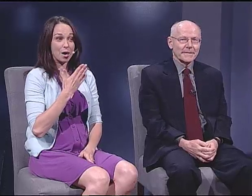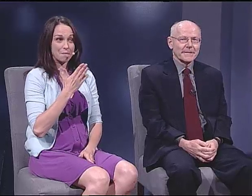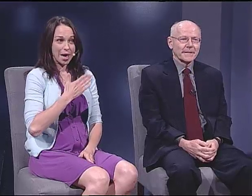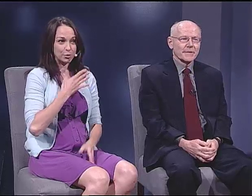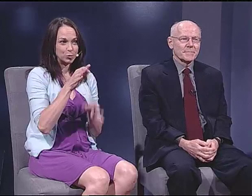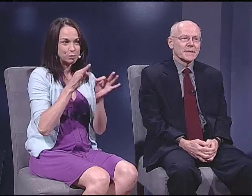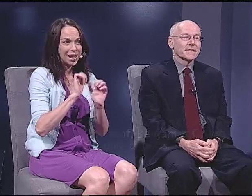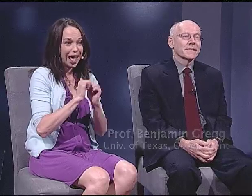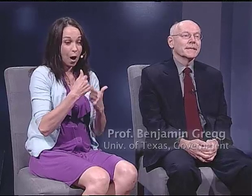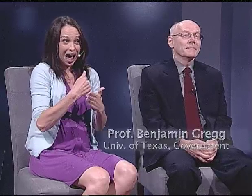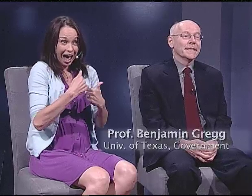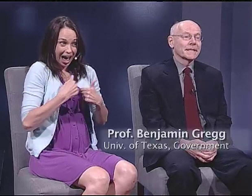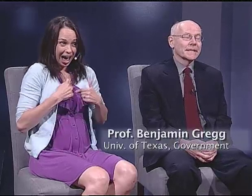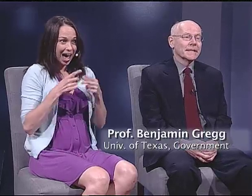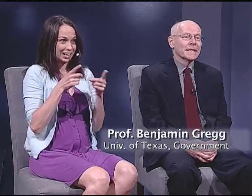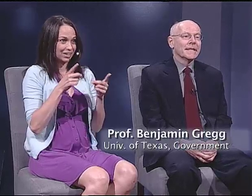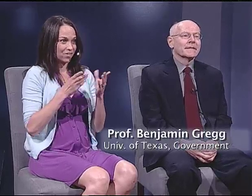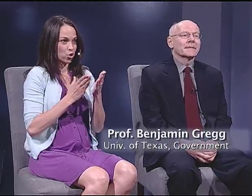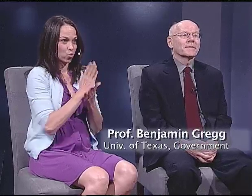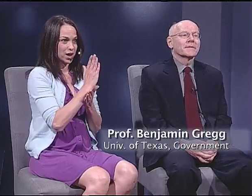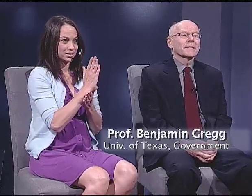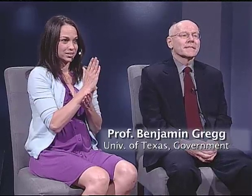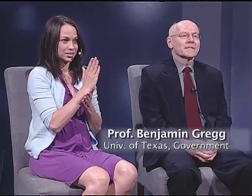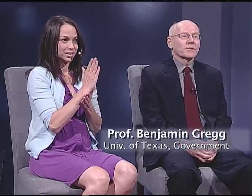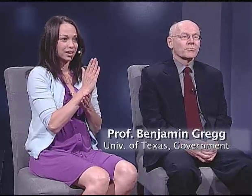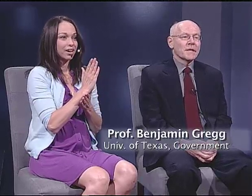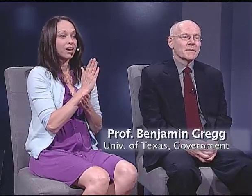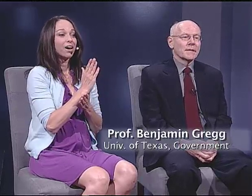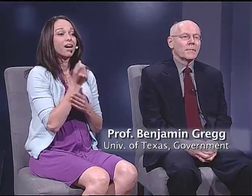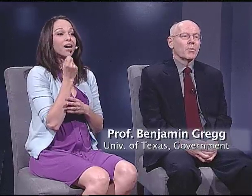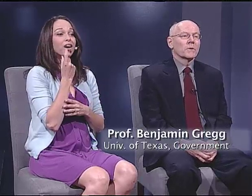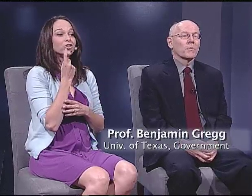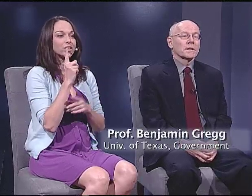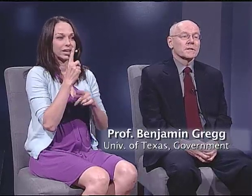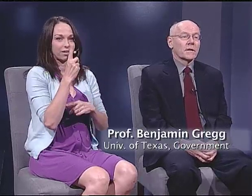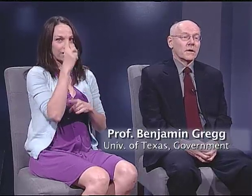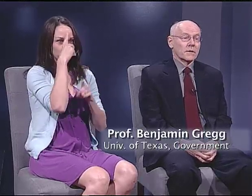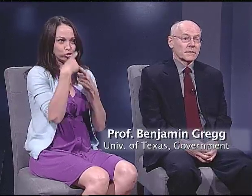This allows me to say immediately that there is disagreement about what rights are.